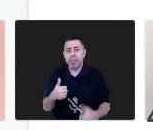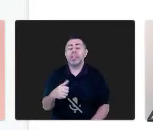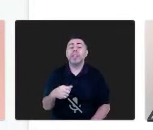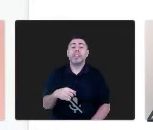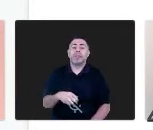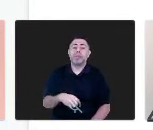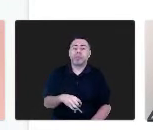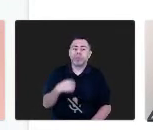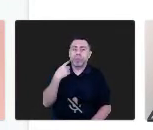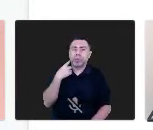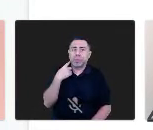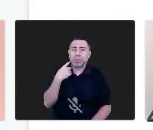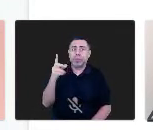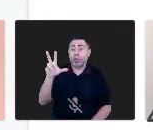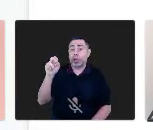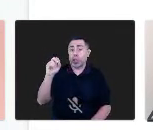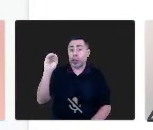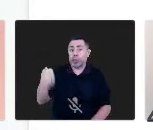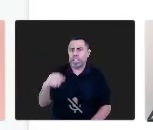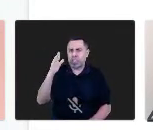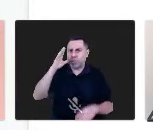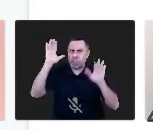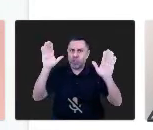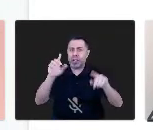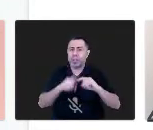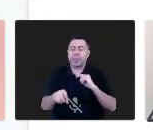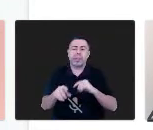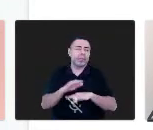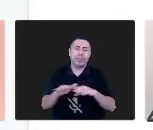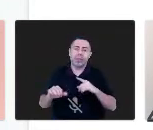but your resume should also be tailored for each job right now what we always talk about coaching